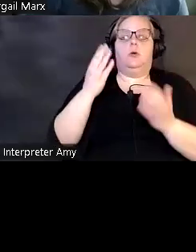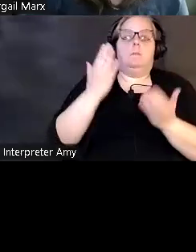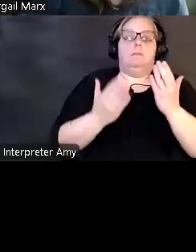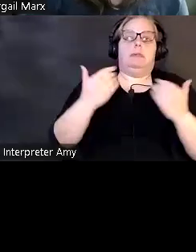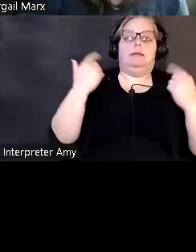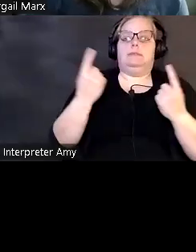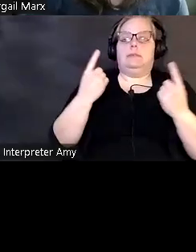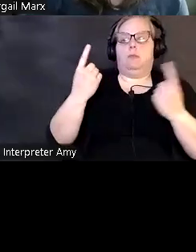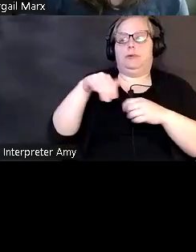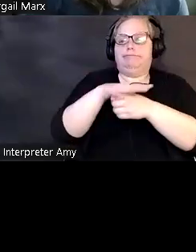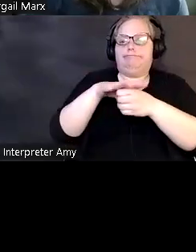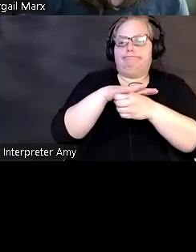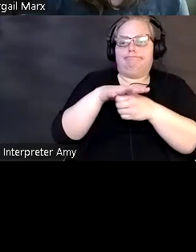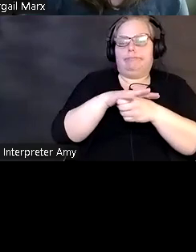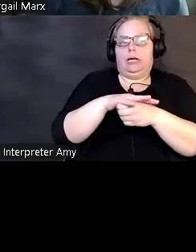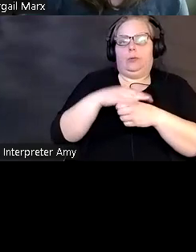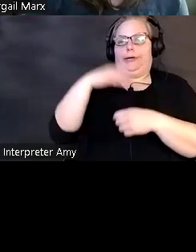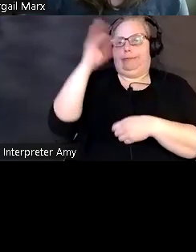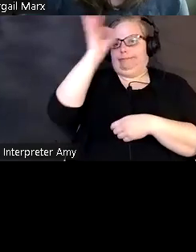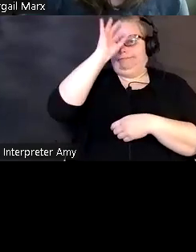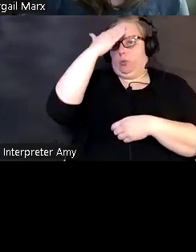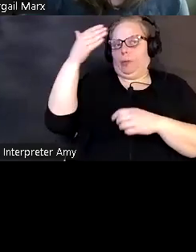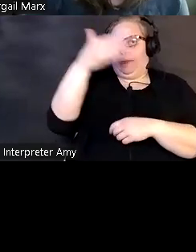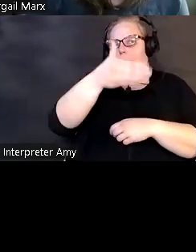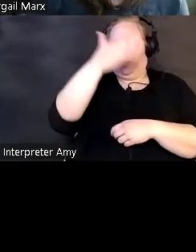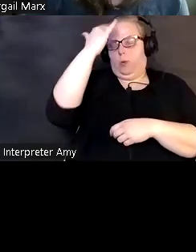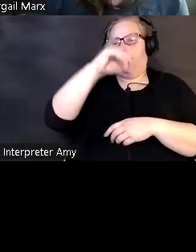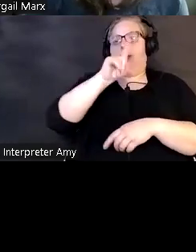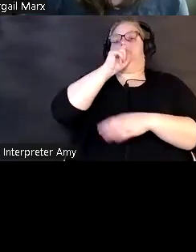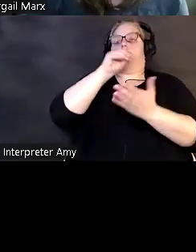the state that we just don't know about because they haven't listed it, but I think if you find